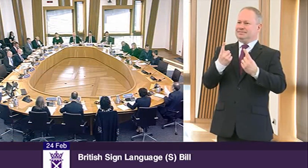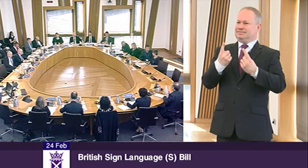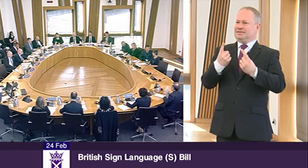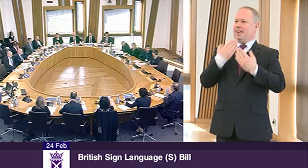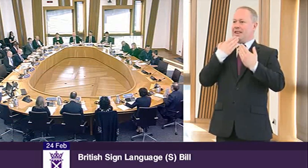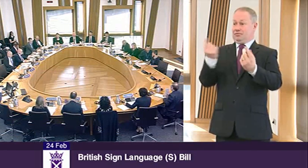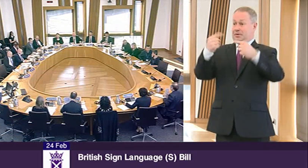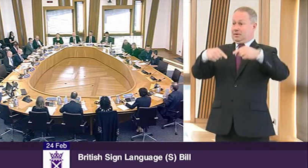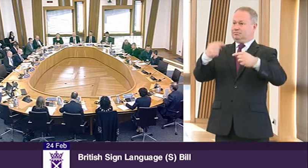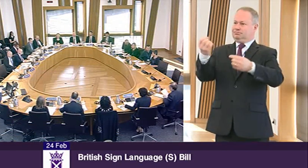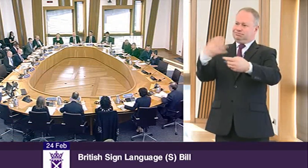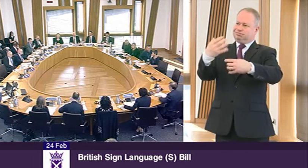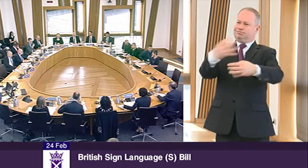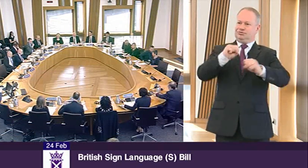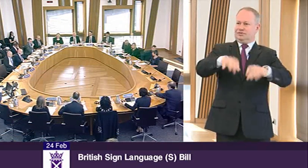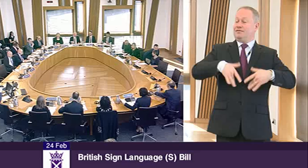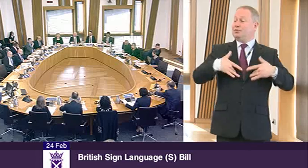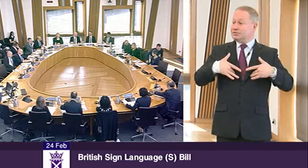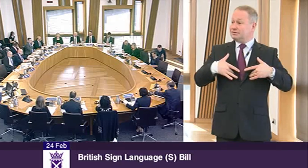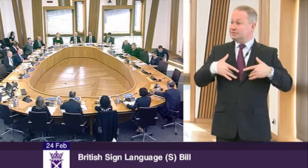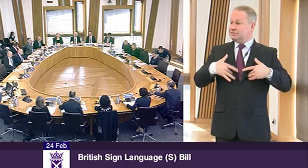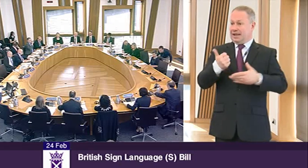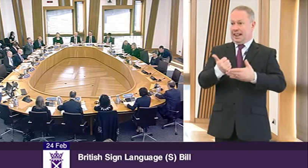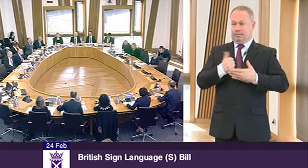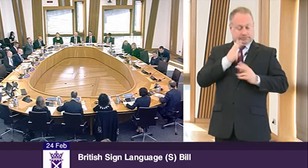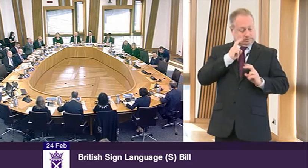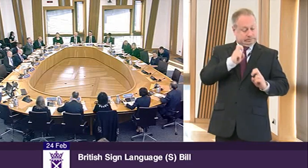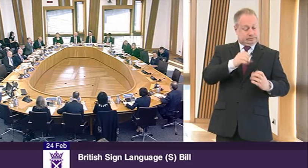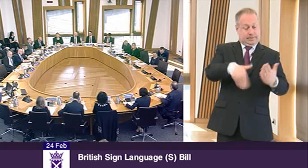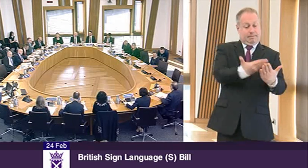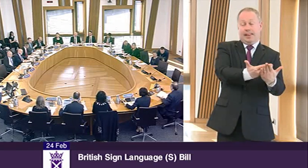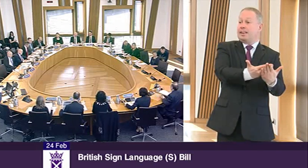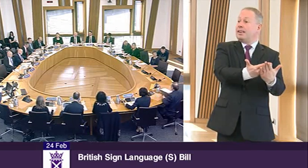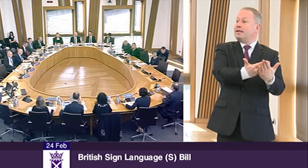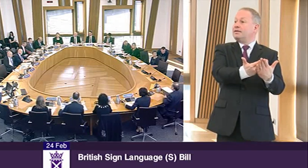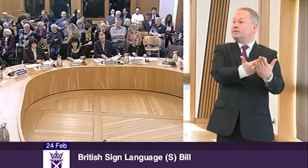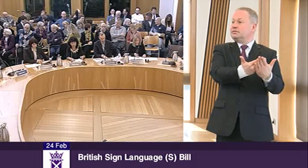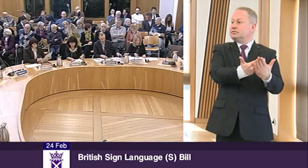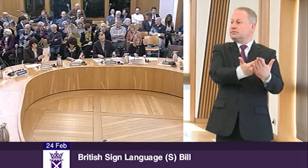We appreciate your taking the time to be here with us to help us to examine the British Sign Language (Scotland) Bill.